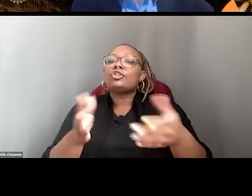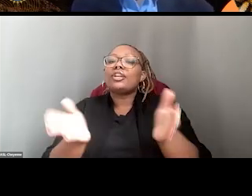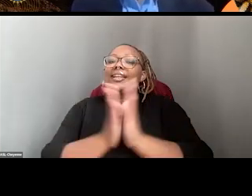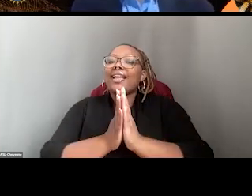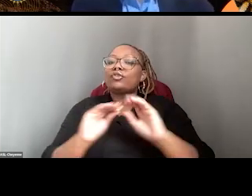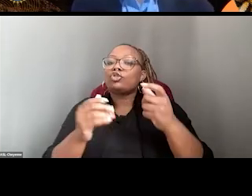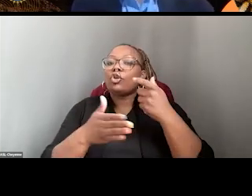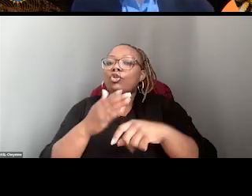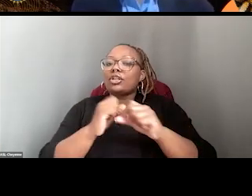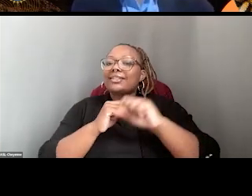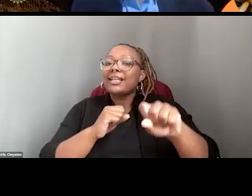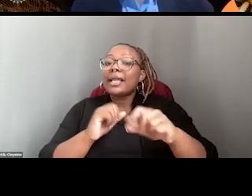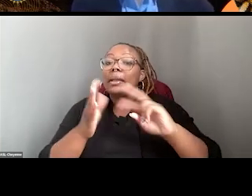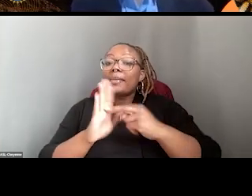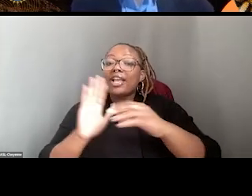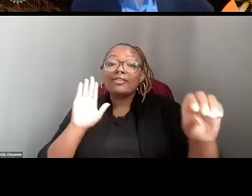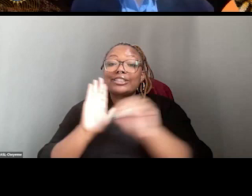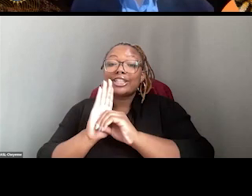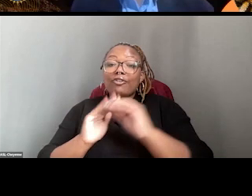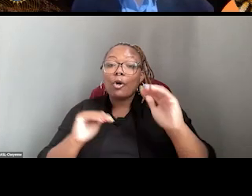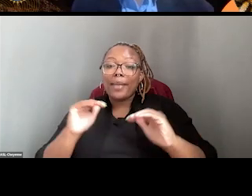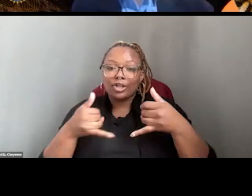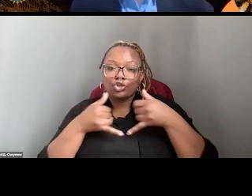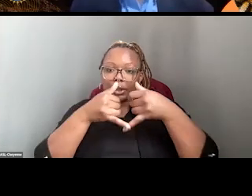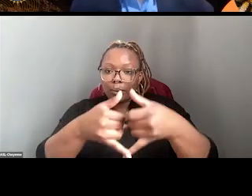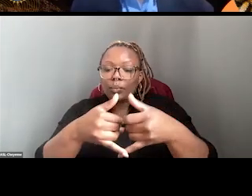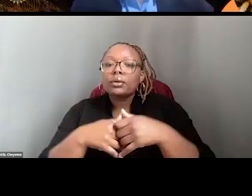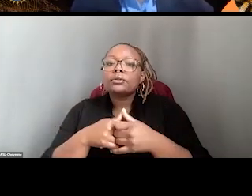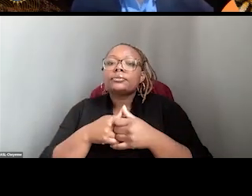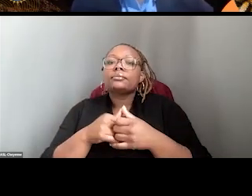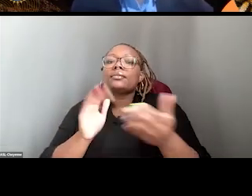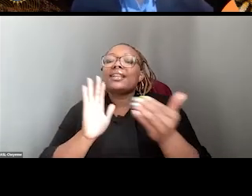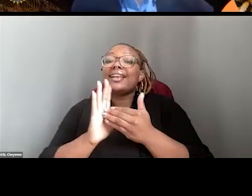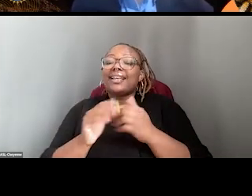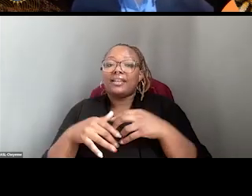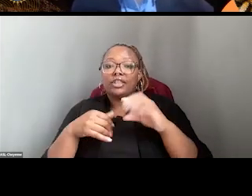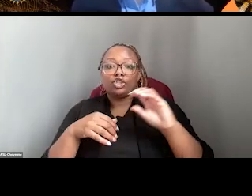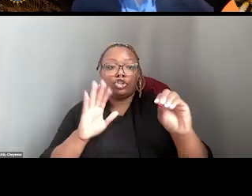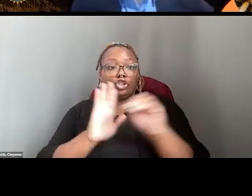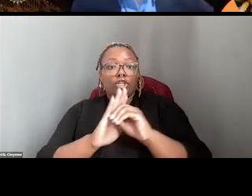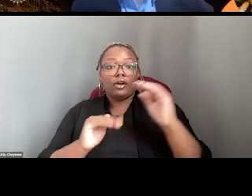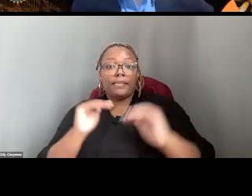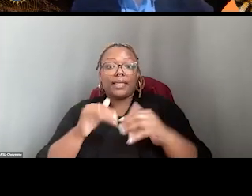Basically if there's a zero balance on the award, you don't have an award anymore. You've spent out all those funds.